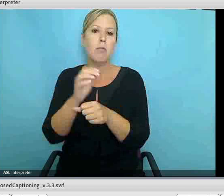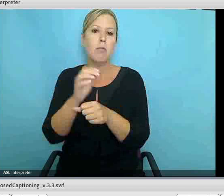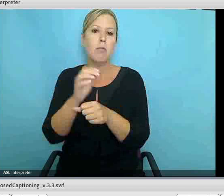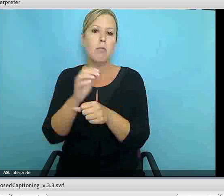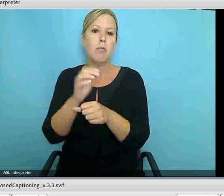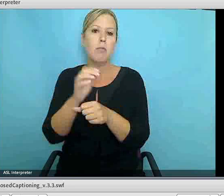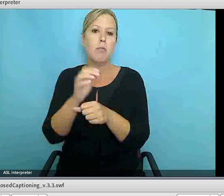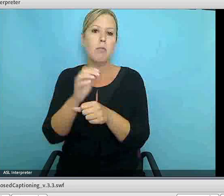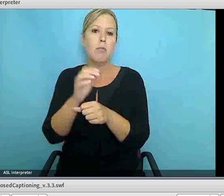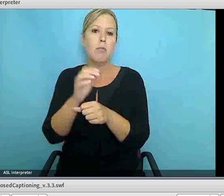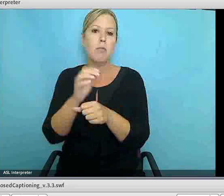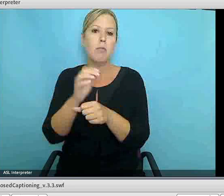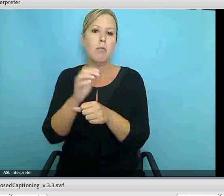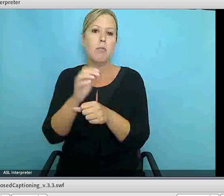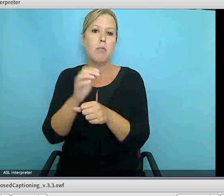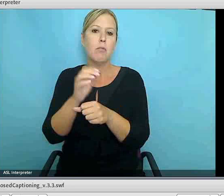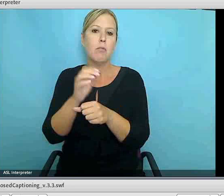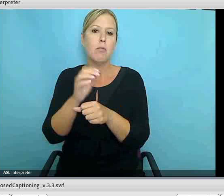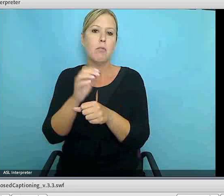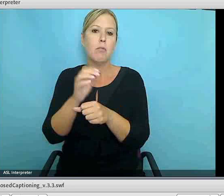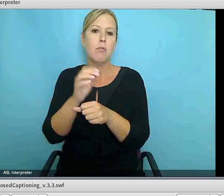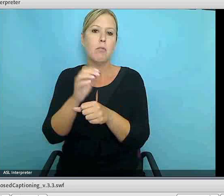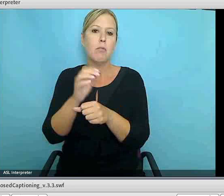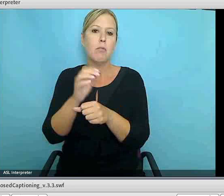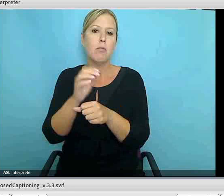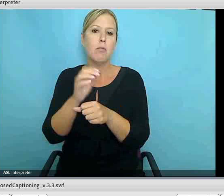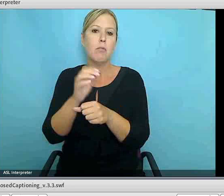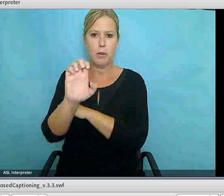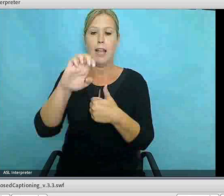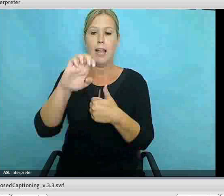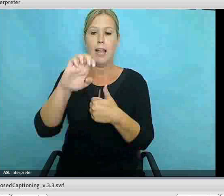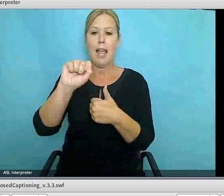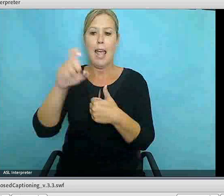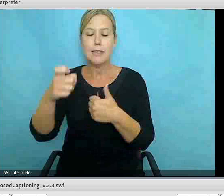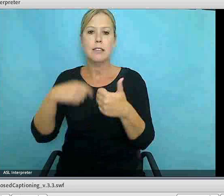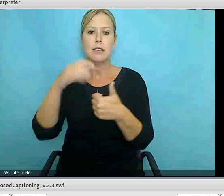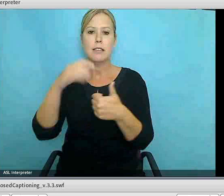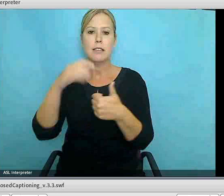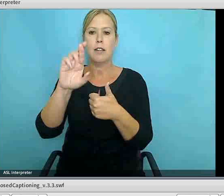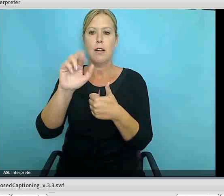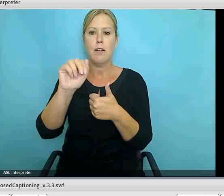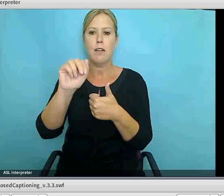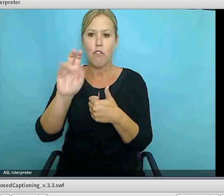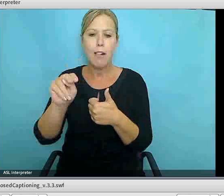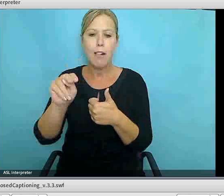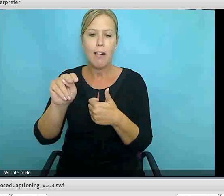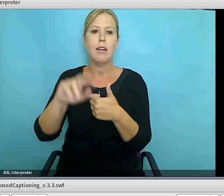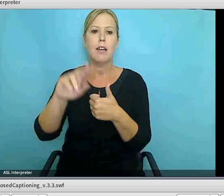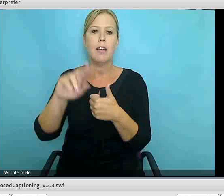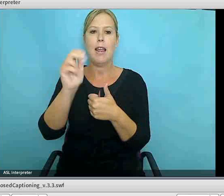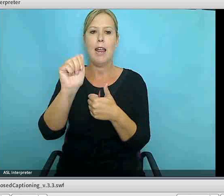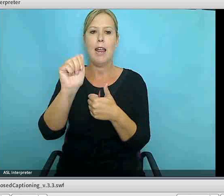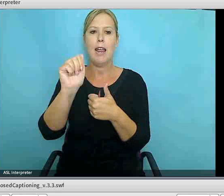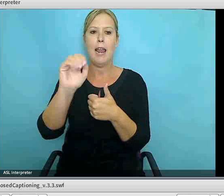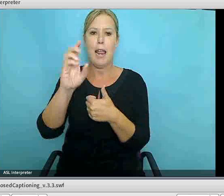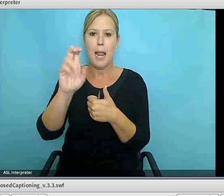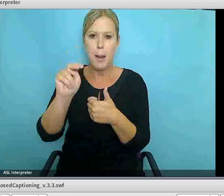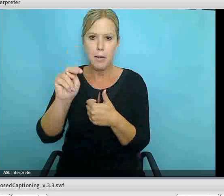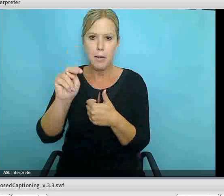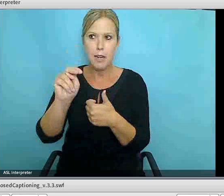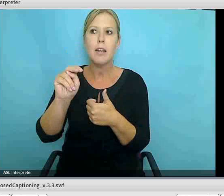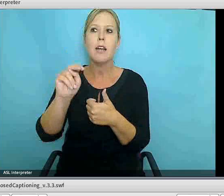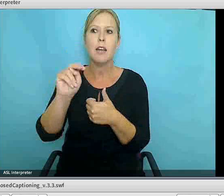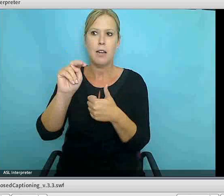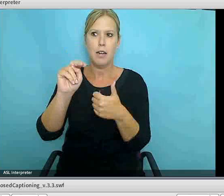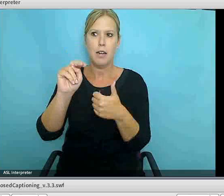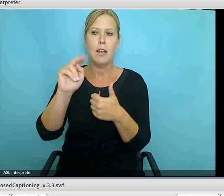Commonwealth Care Alliance will be available in Essex, Franklin, Hampden, Hampshire, Middlesex,